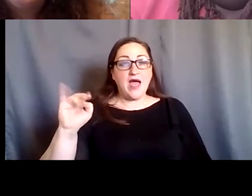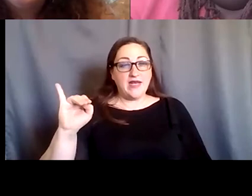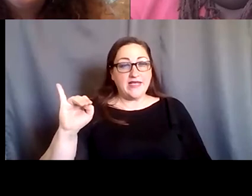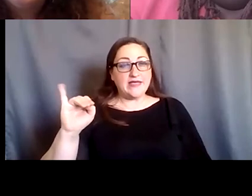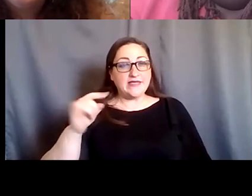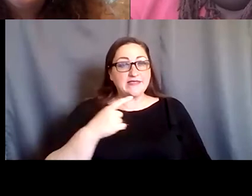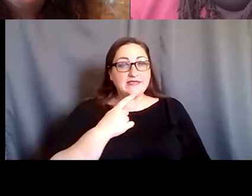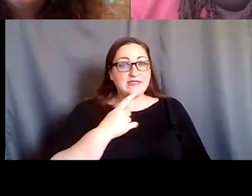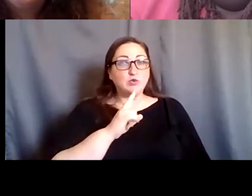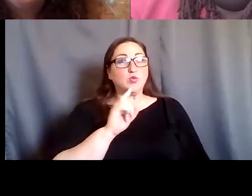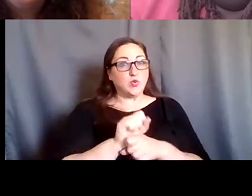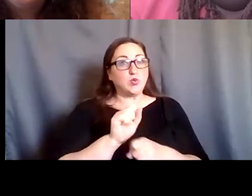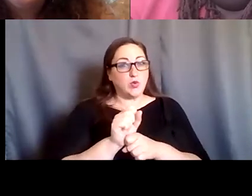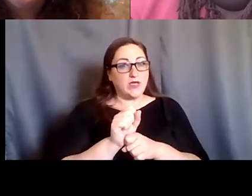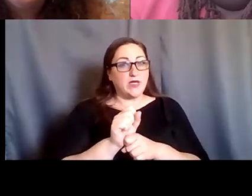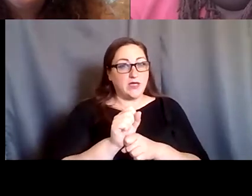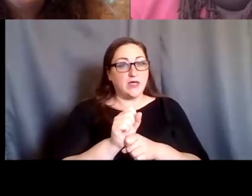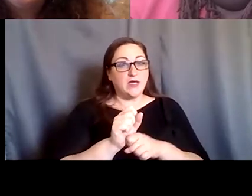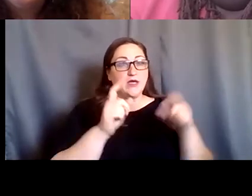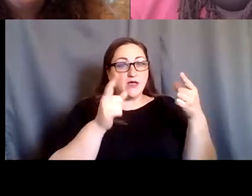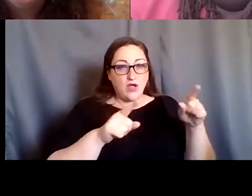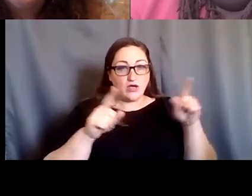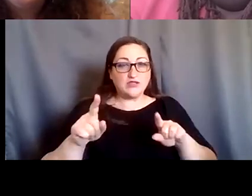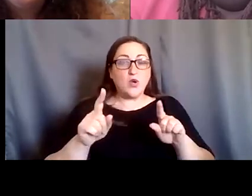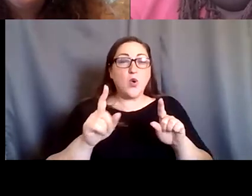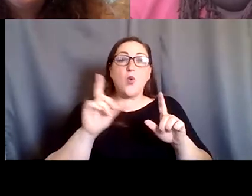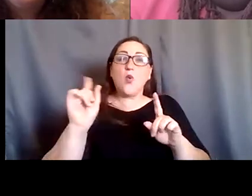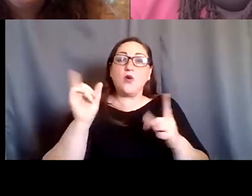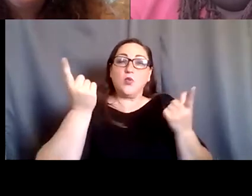are funding the work in states where we think it’s most prominent,